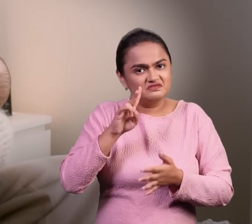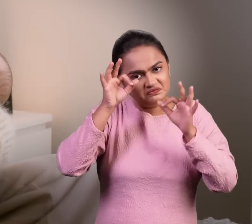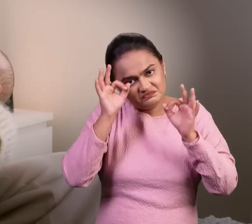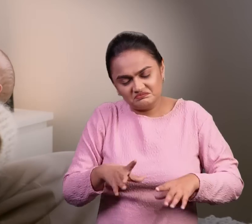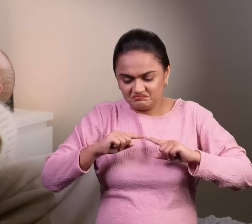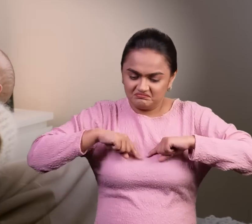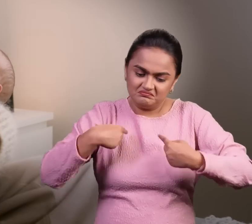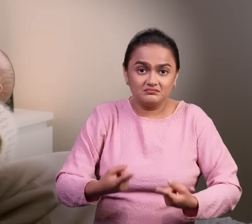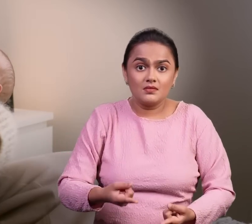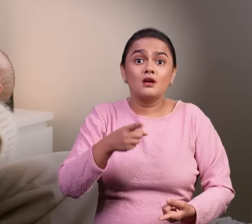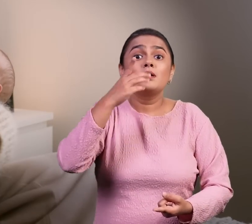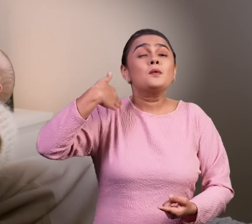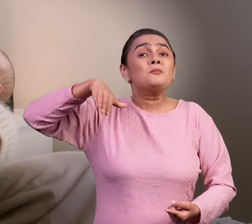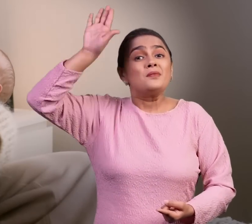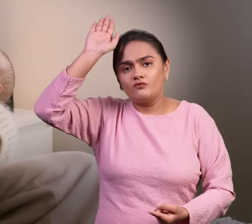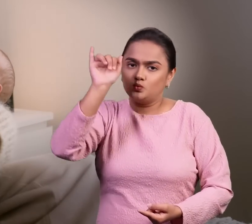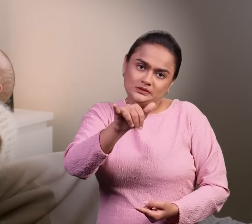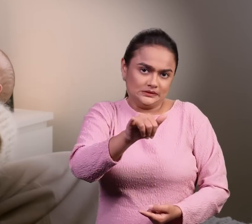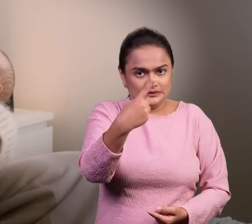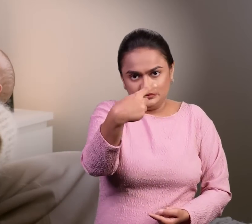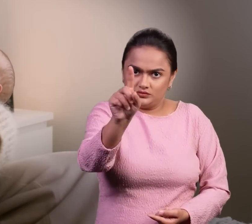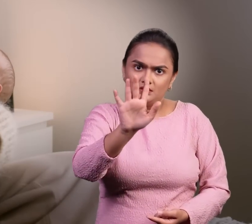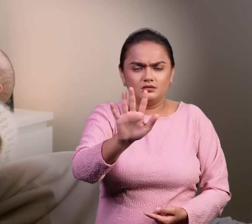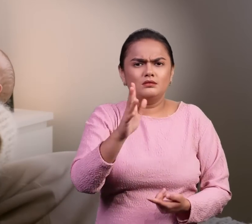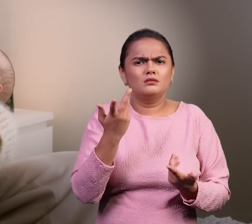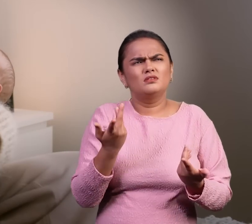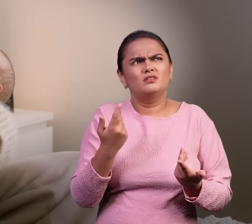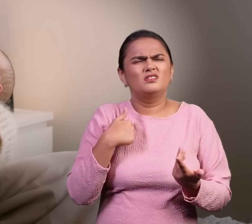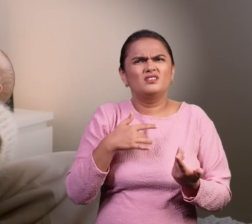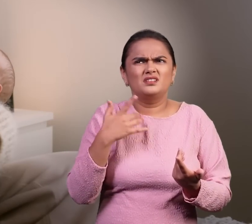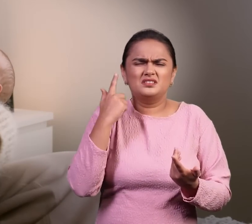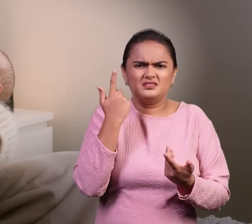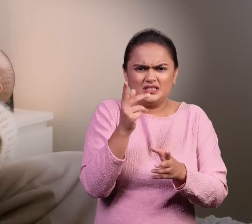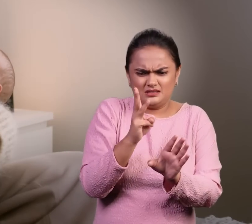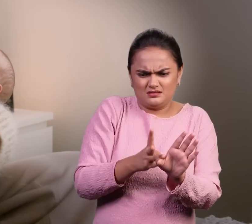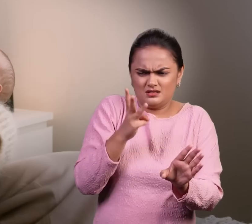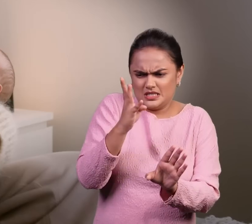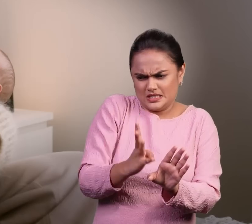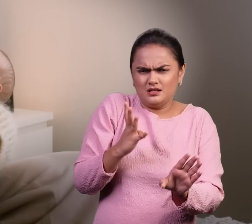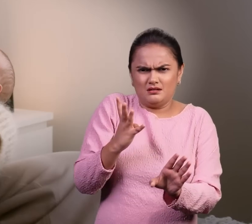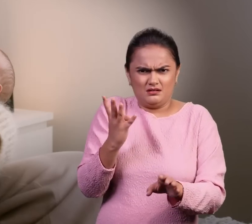This was the case, say, about 3 to 4 years ago.